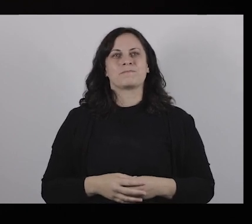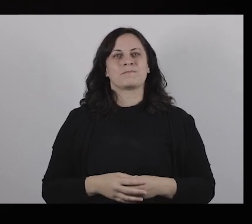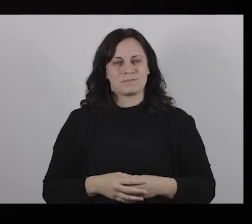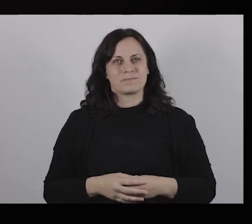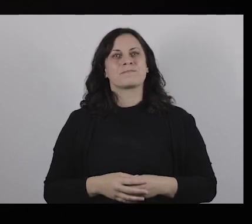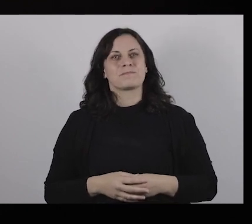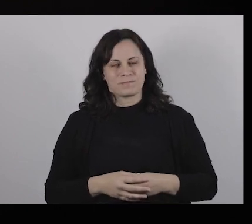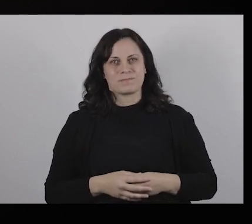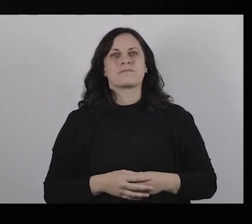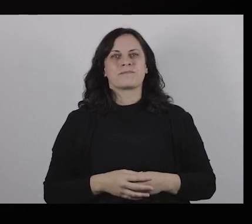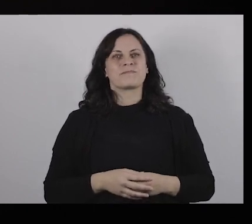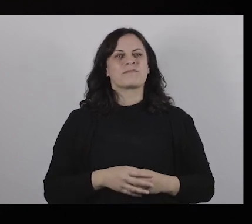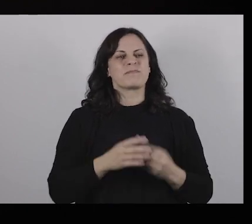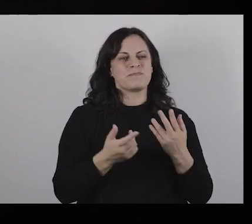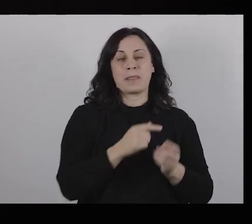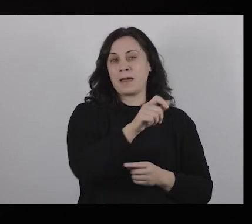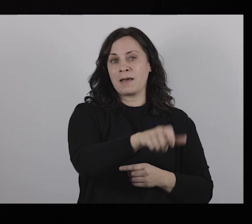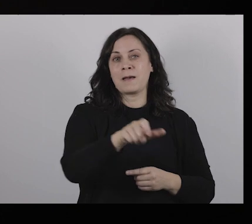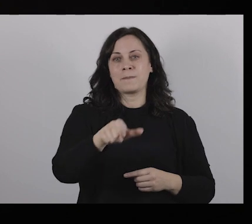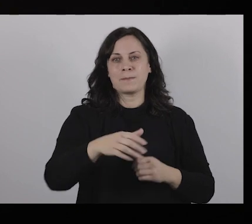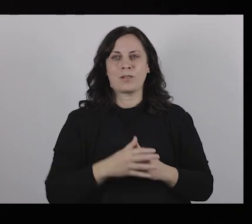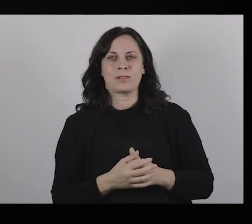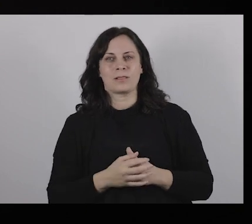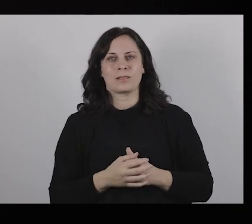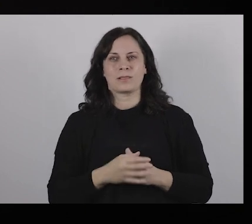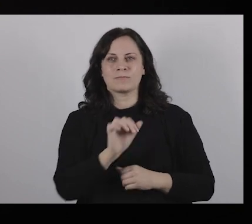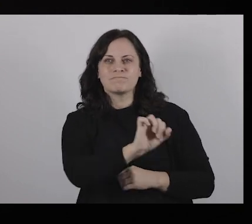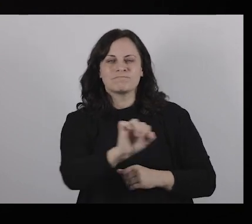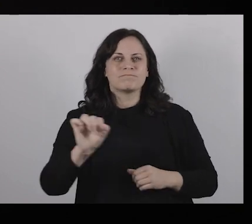Matua Ora and Whaea Leilani, thank you for...